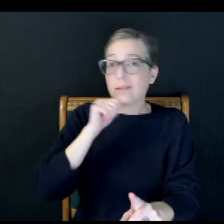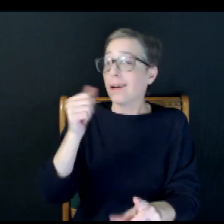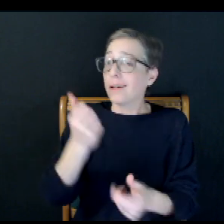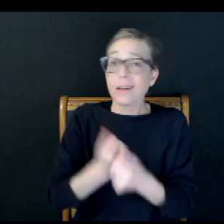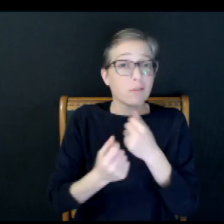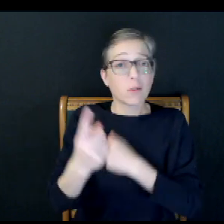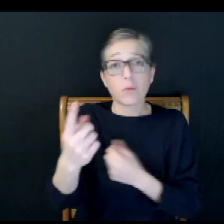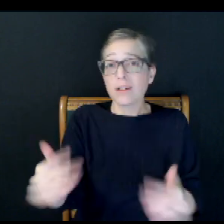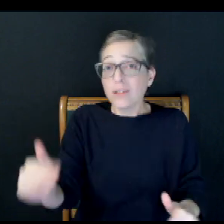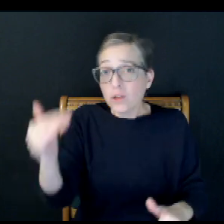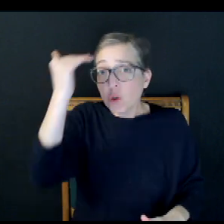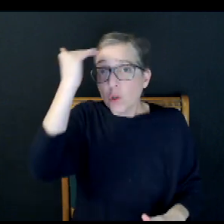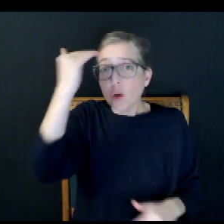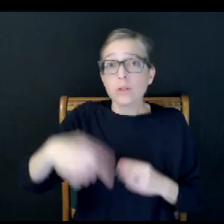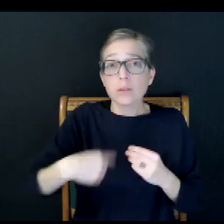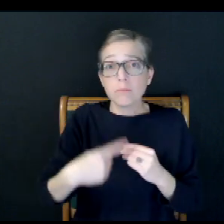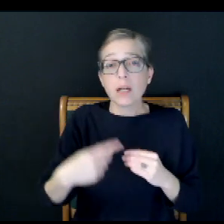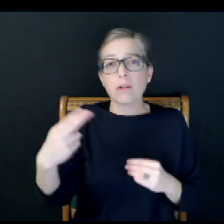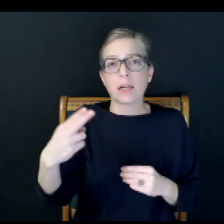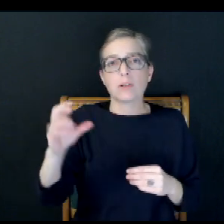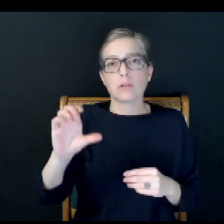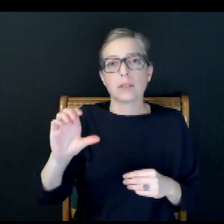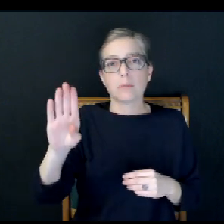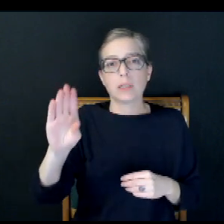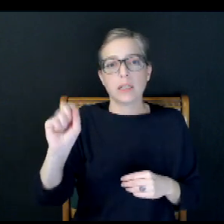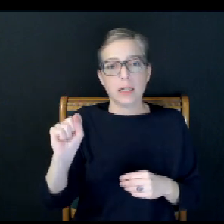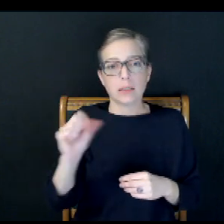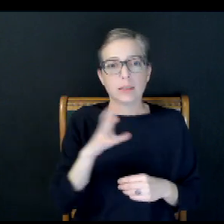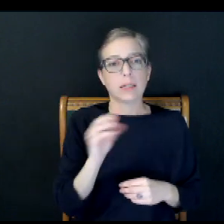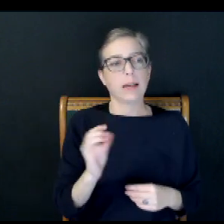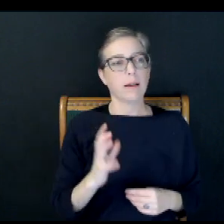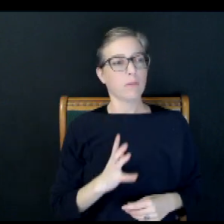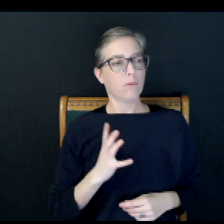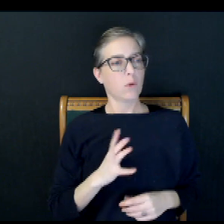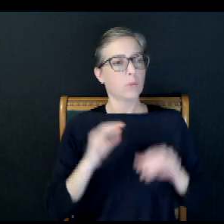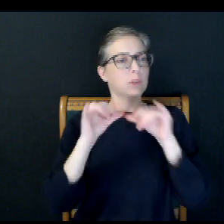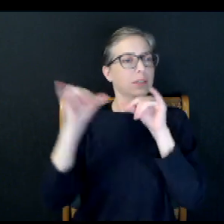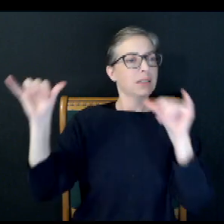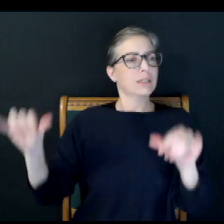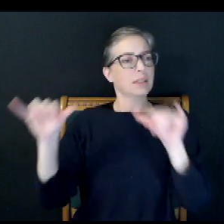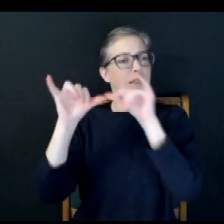and especially in formal systems, there may not be that knowledge